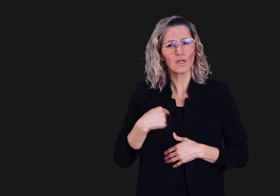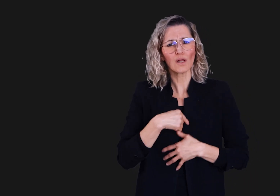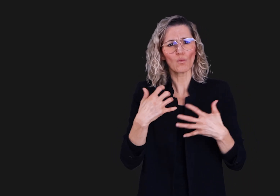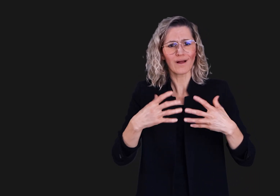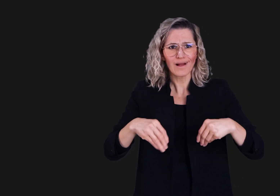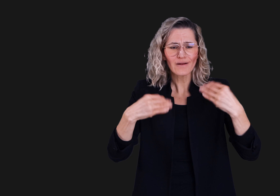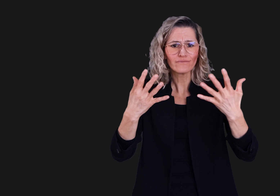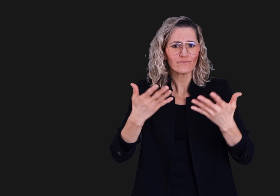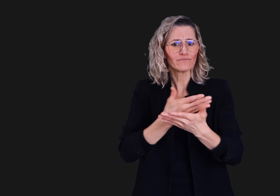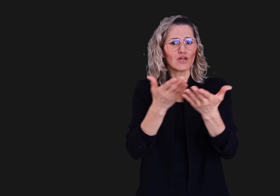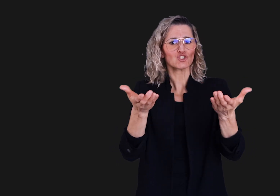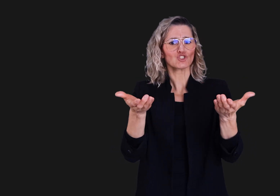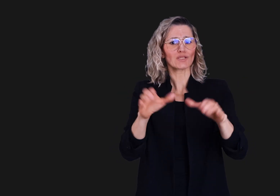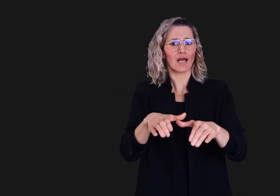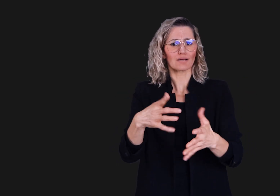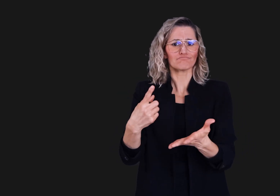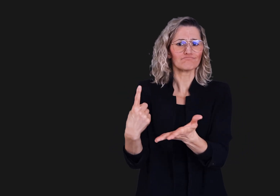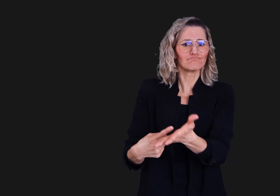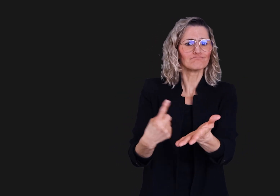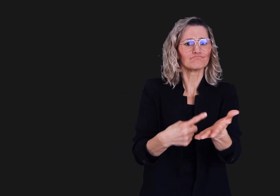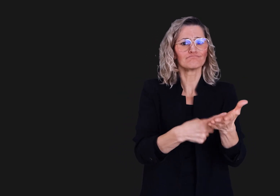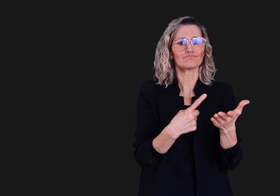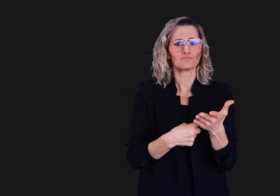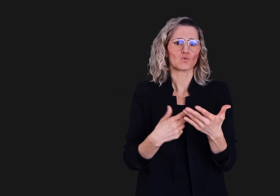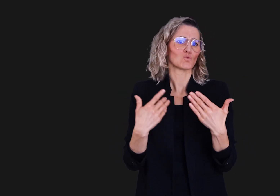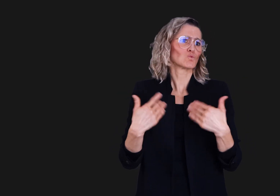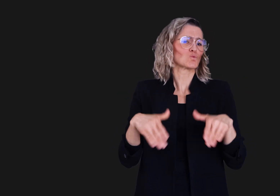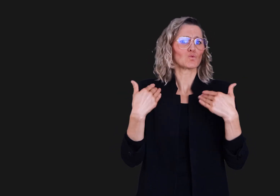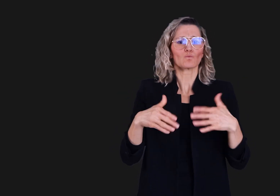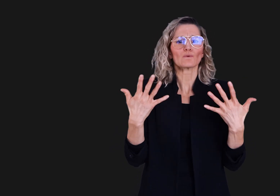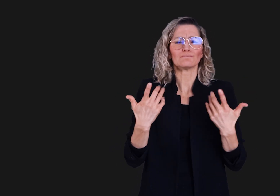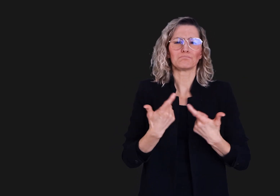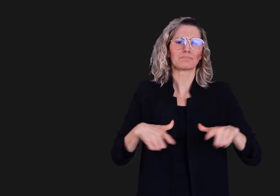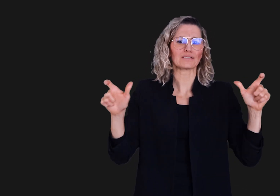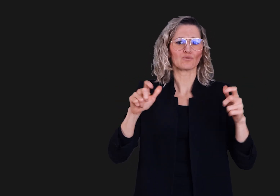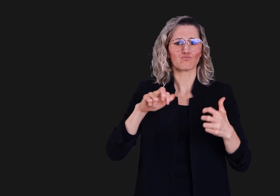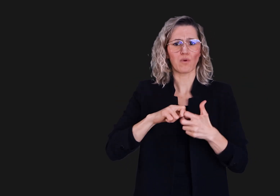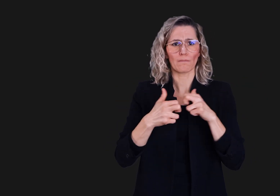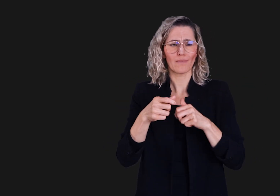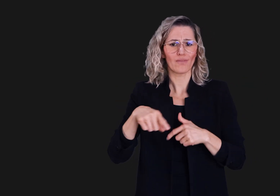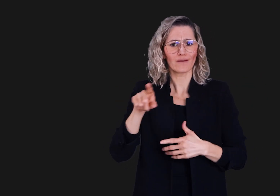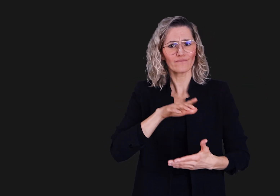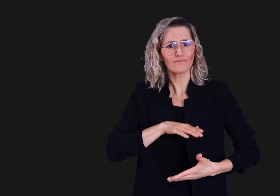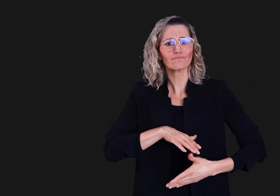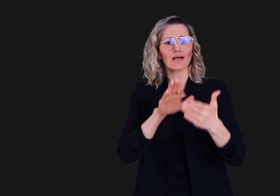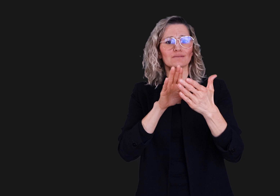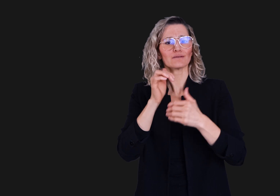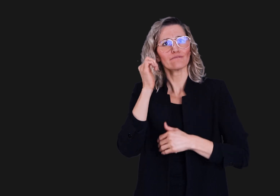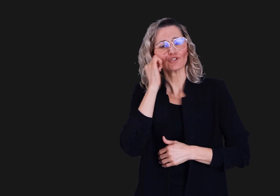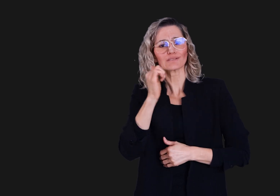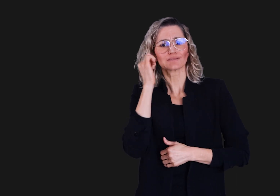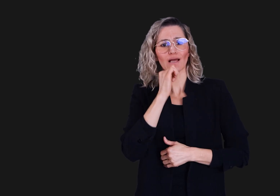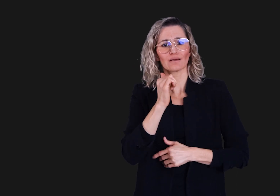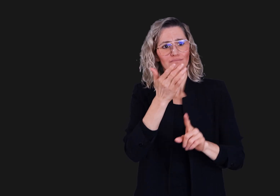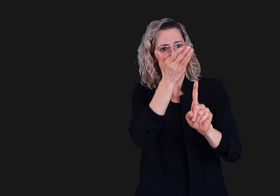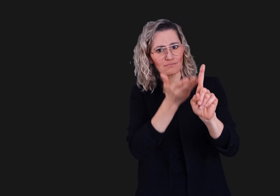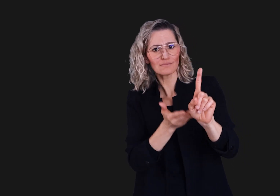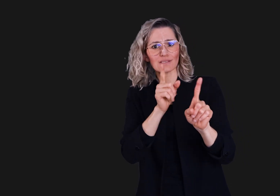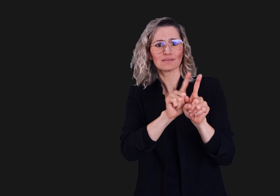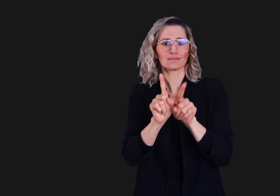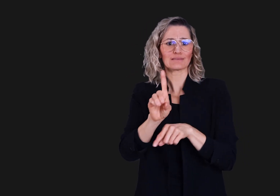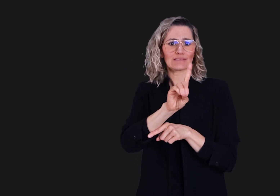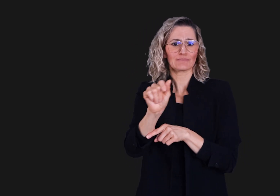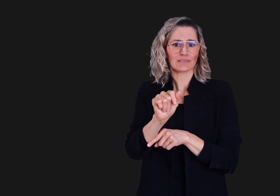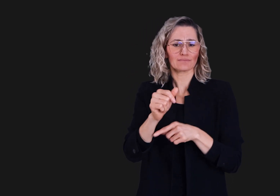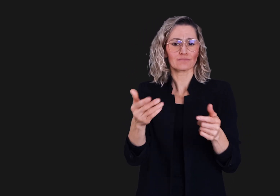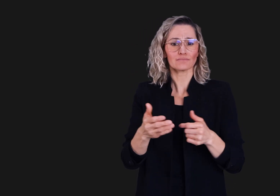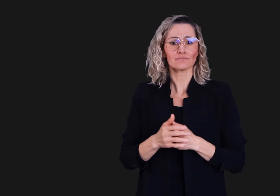We wanted to give them a chance to talk about some of the biggest problems they face living their lives as a person with a disability.